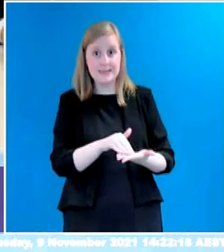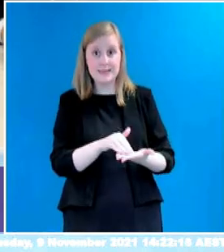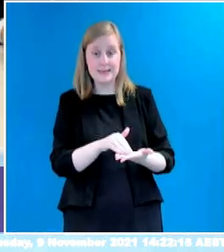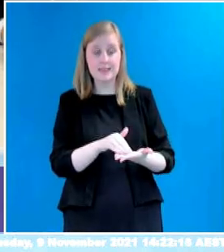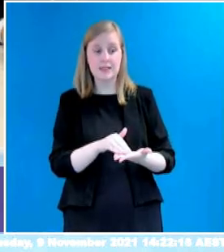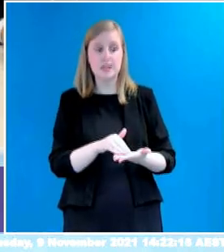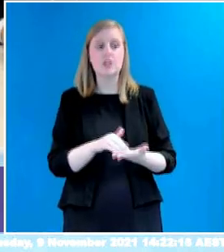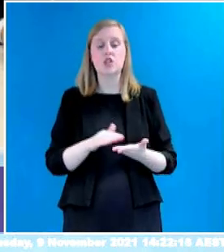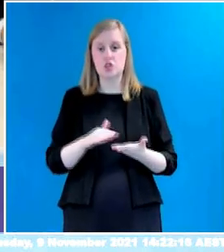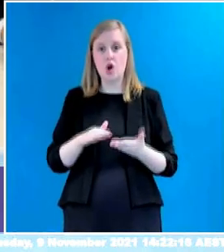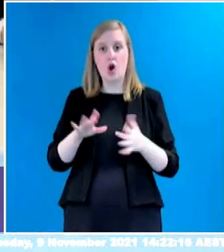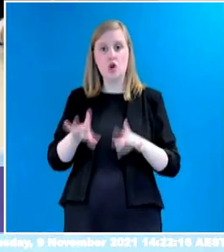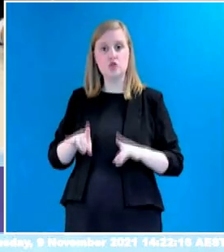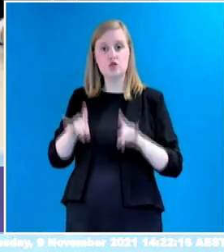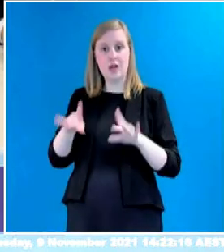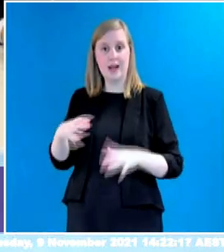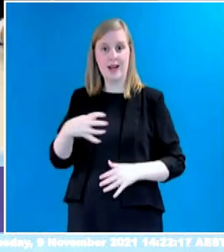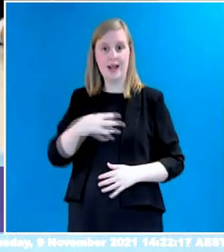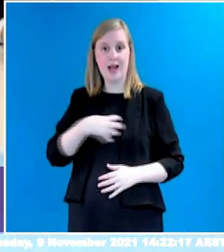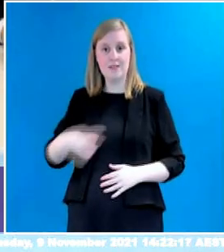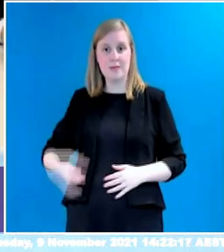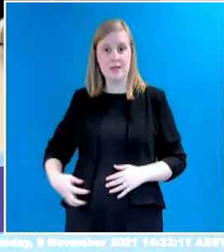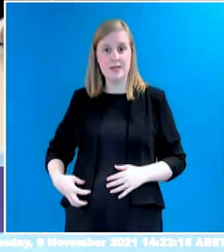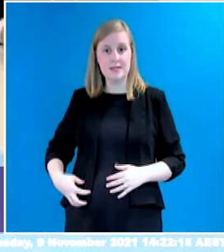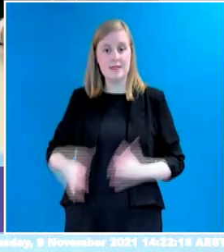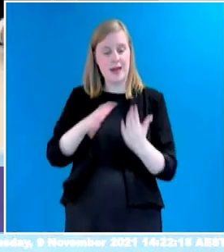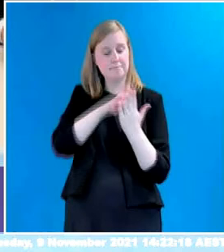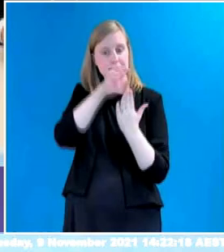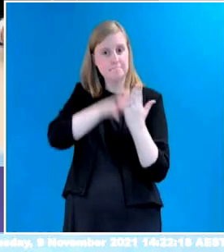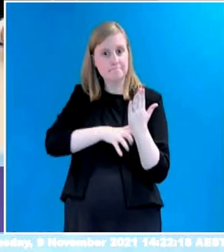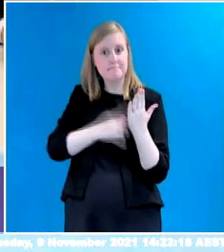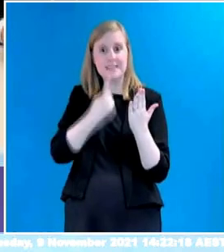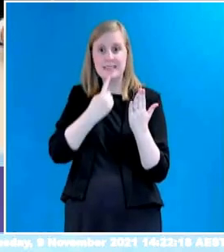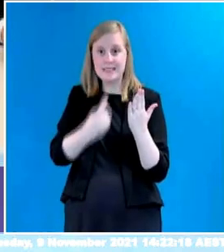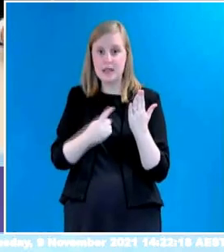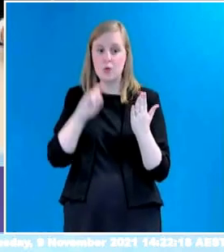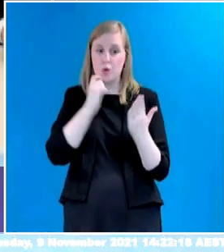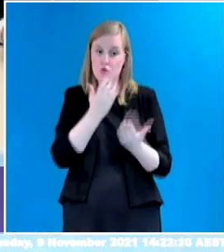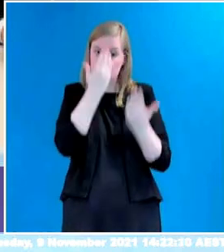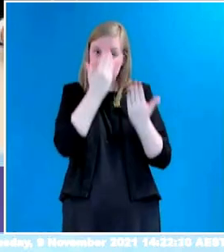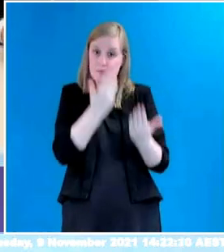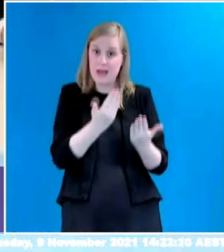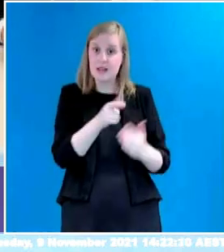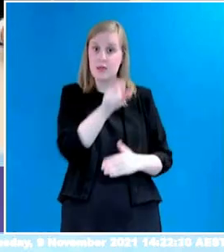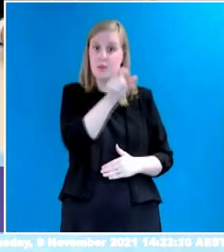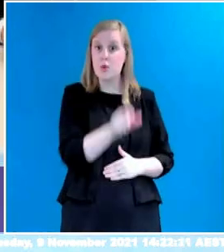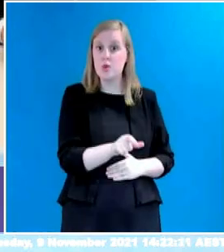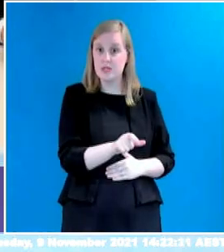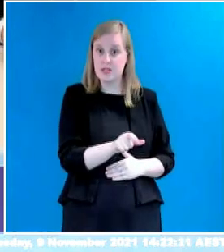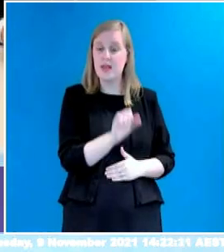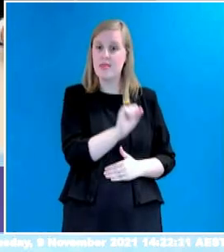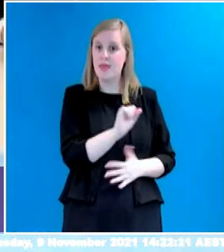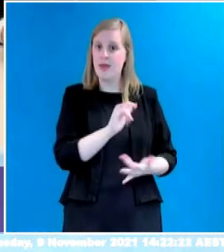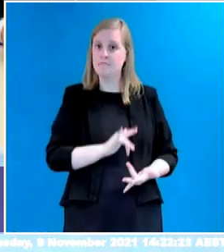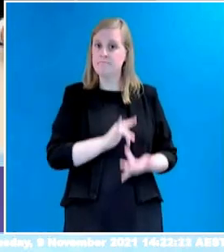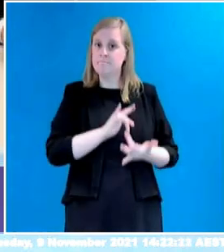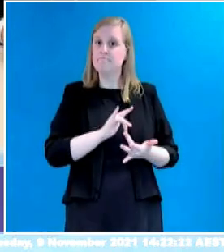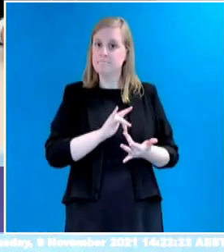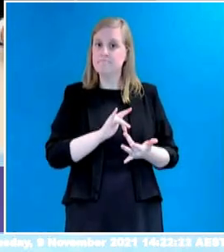commitment to the respect for integrity of persons and people's physical and